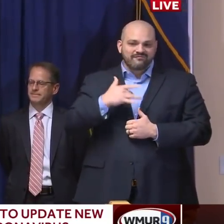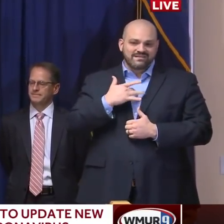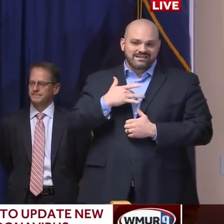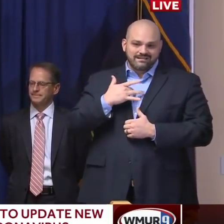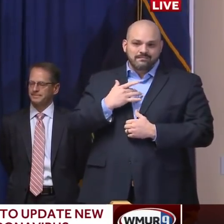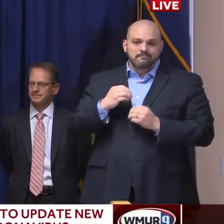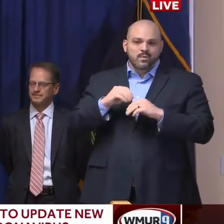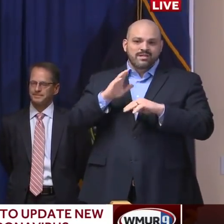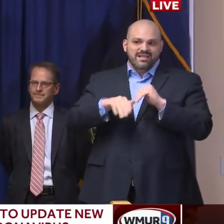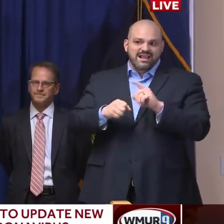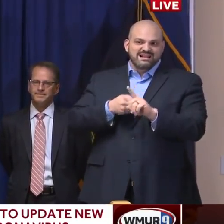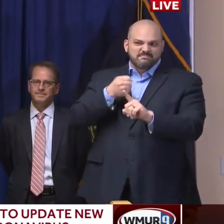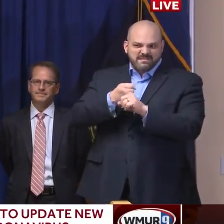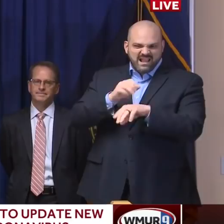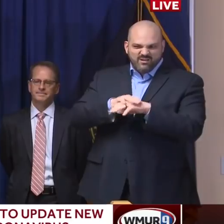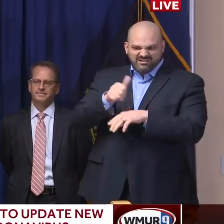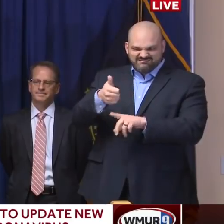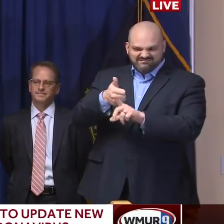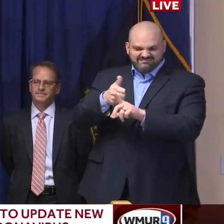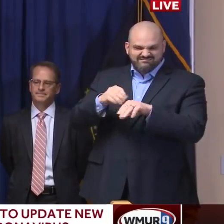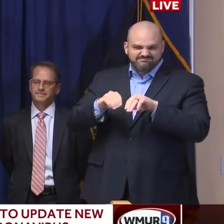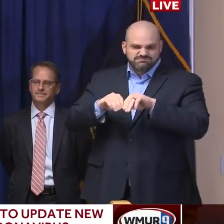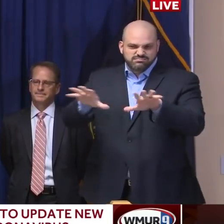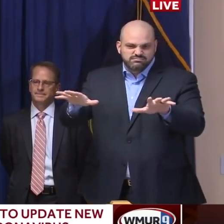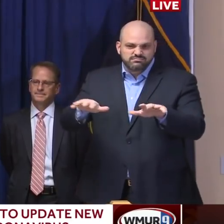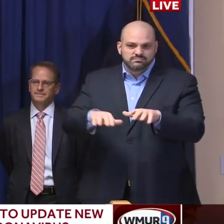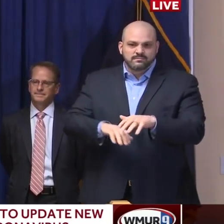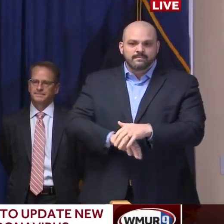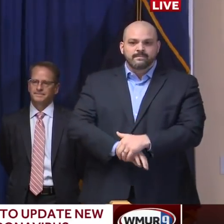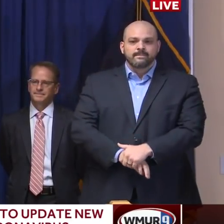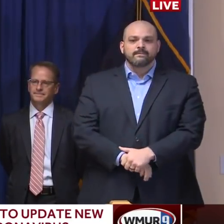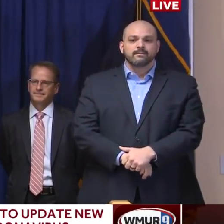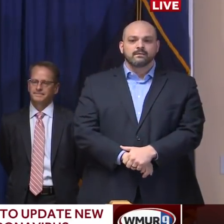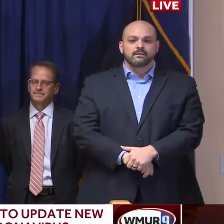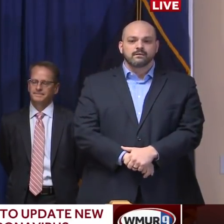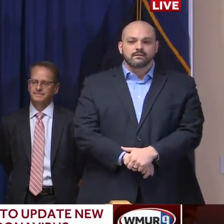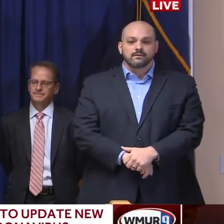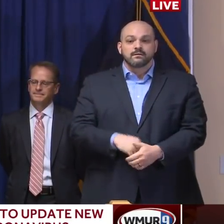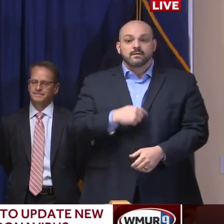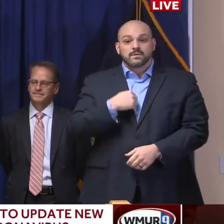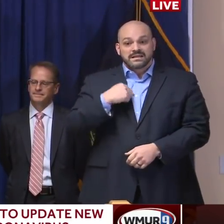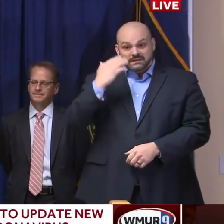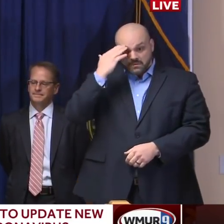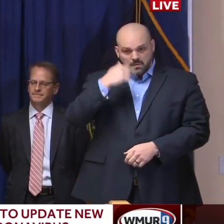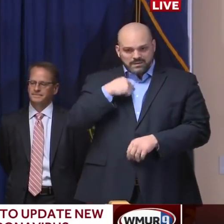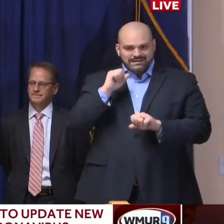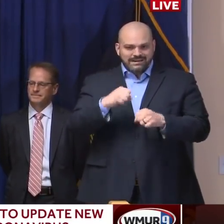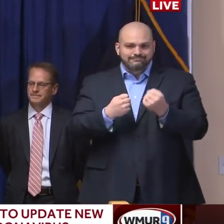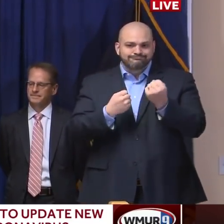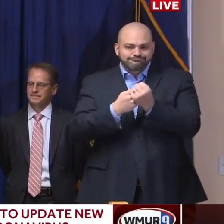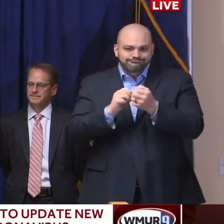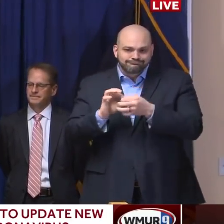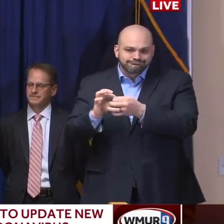OUR KIDS WILL REMEMBER HOW THEIR HOMES FELT A LOT MORE THAN THEY WILL REMEMBER THE ACTUAL IMPACT OF THE VIRUS. THE COMMUNITY AND THE SPIRIT OF THE GRANITE STATER’S IS UNMATCHED.